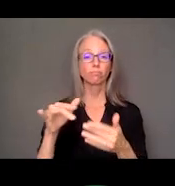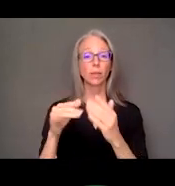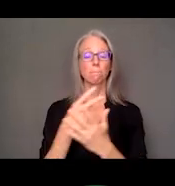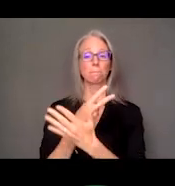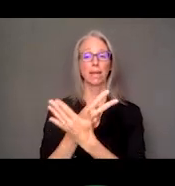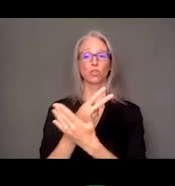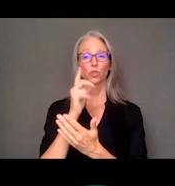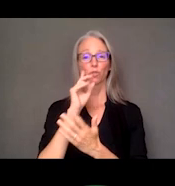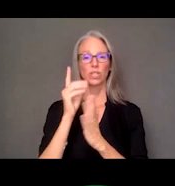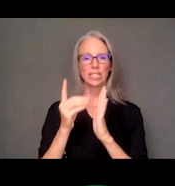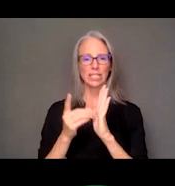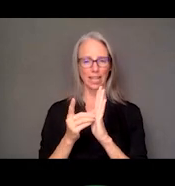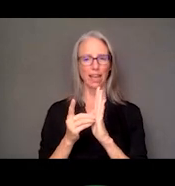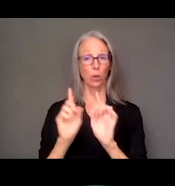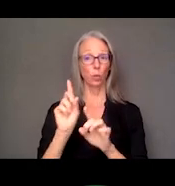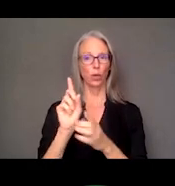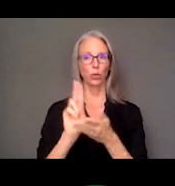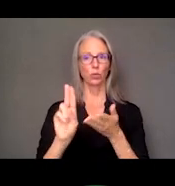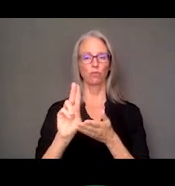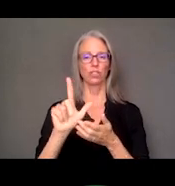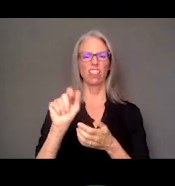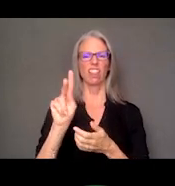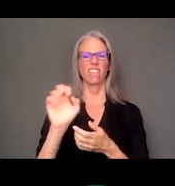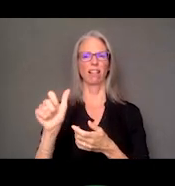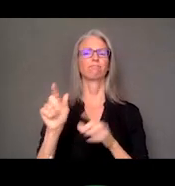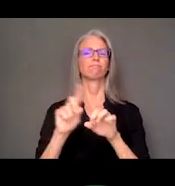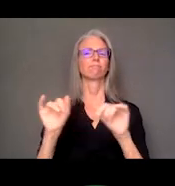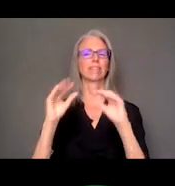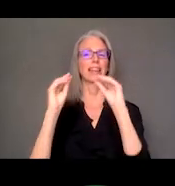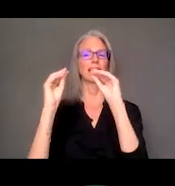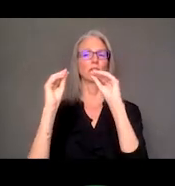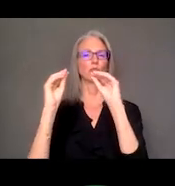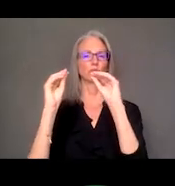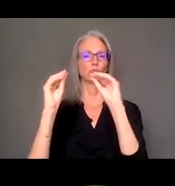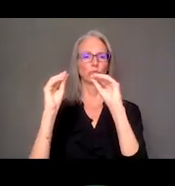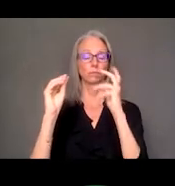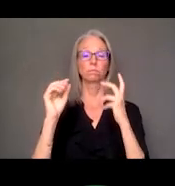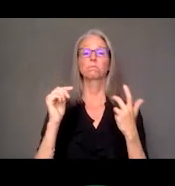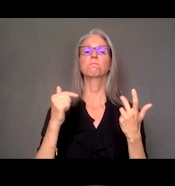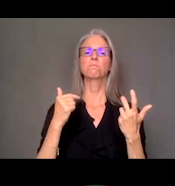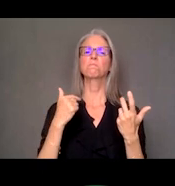I try to share my passion for designing simple solutions that enhance inclusivity and accessibility